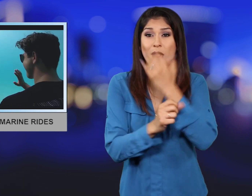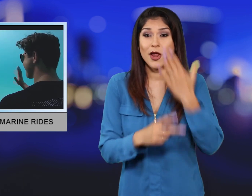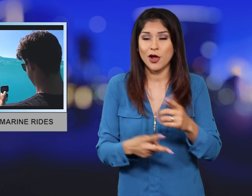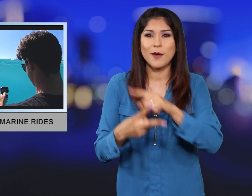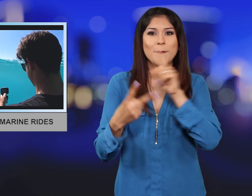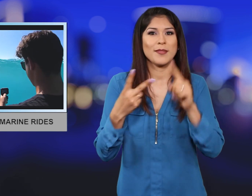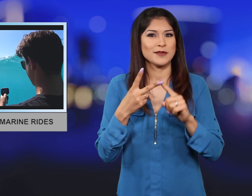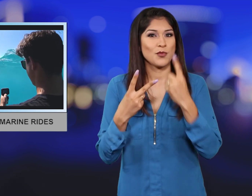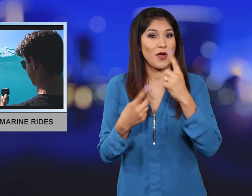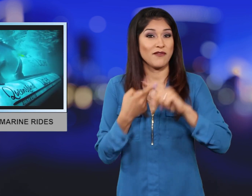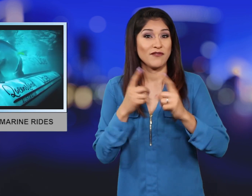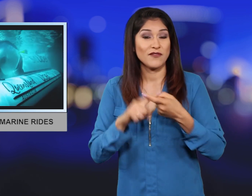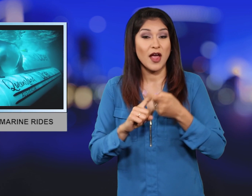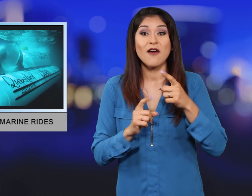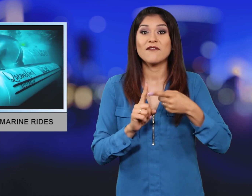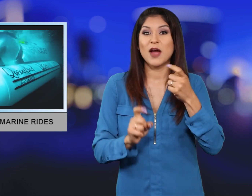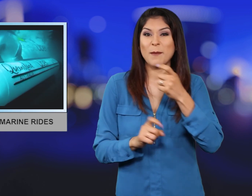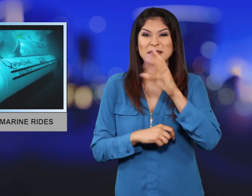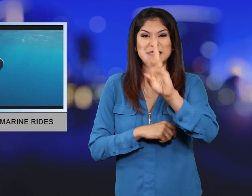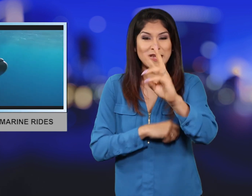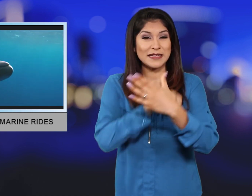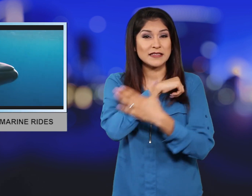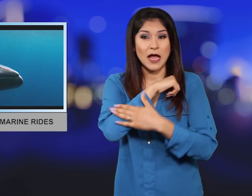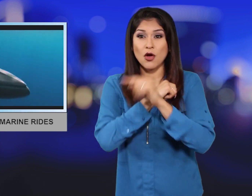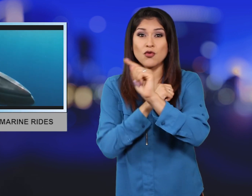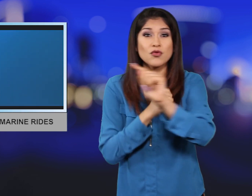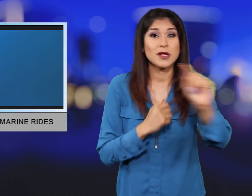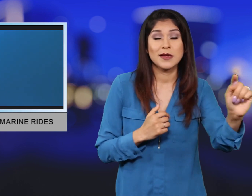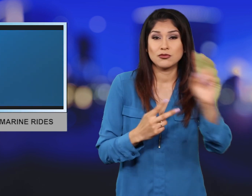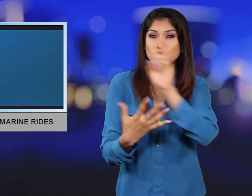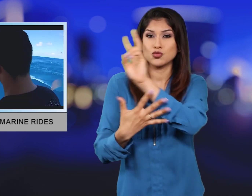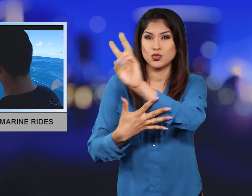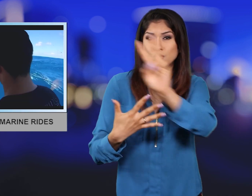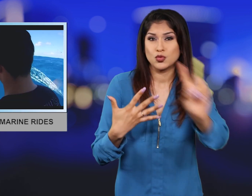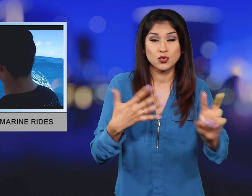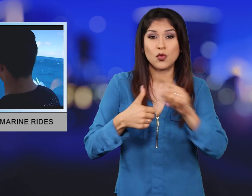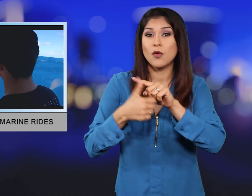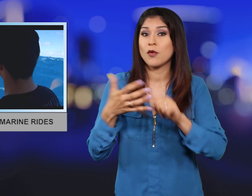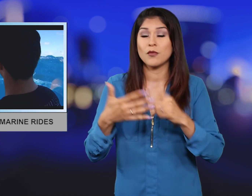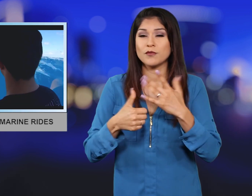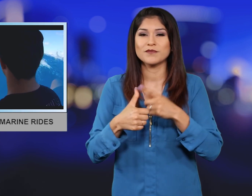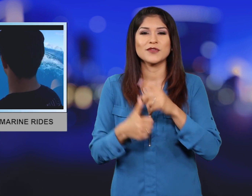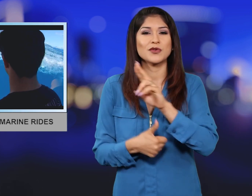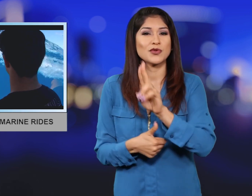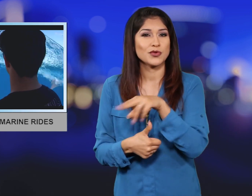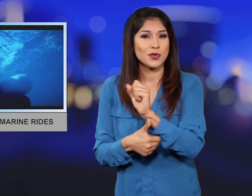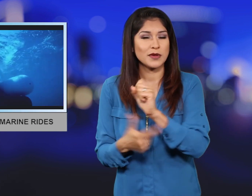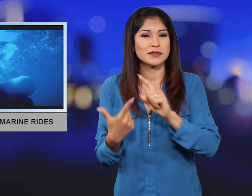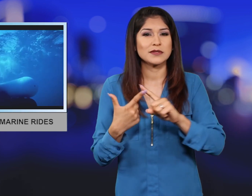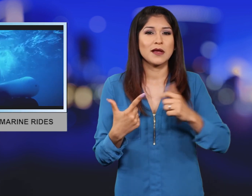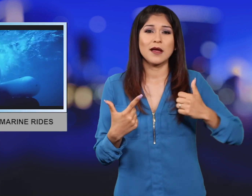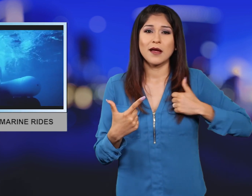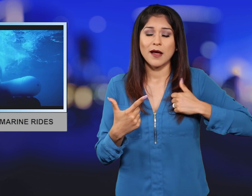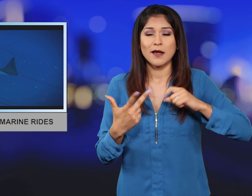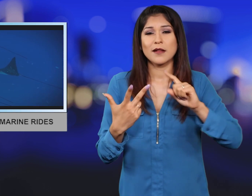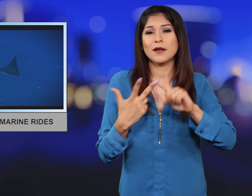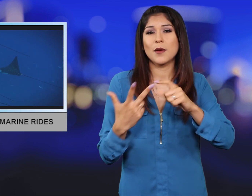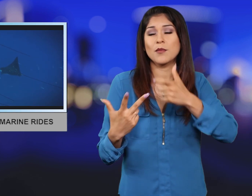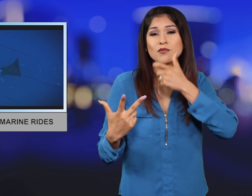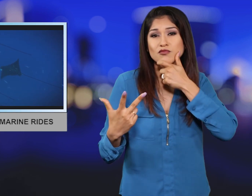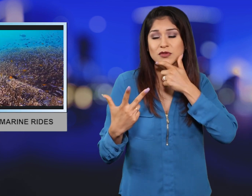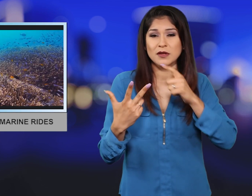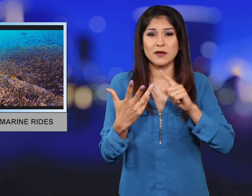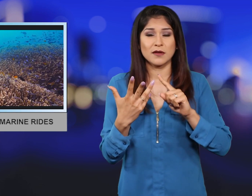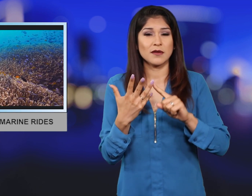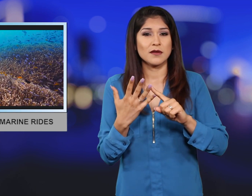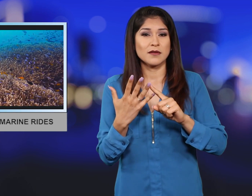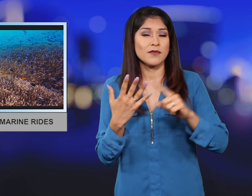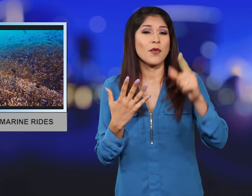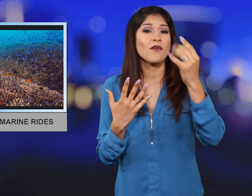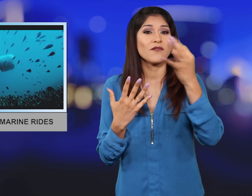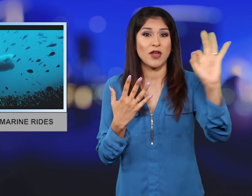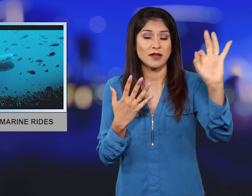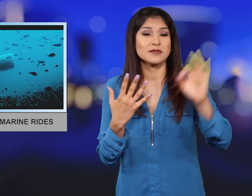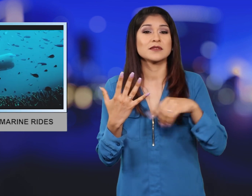and a friend from the following countries: the US, Canada, Britain, France, New Zealand